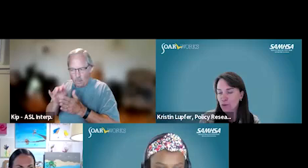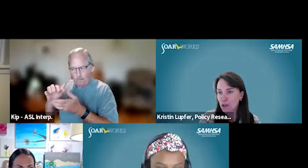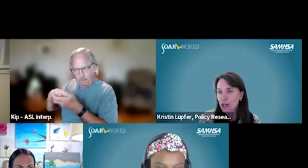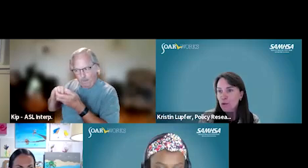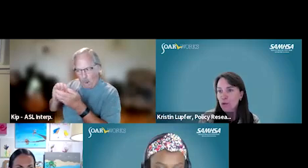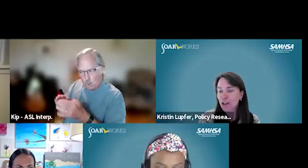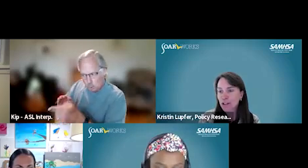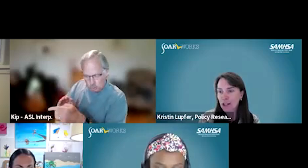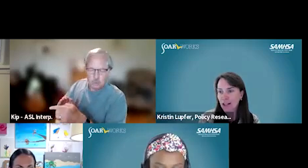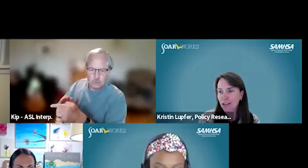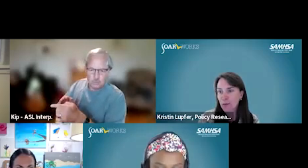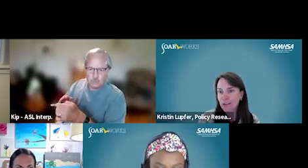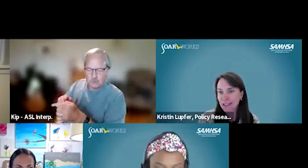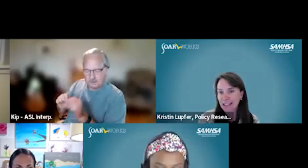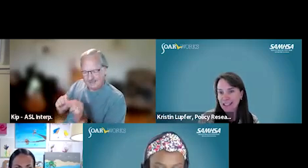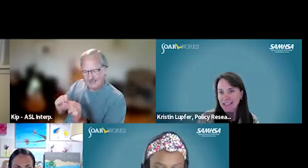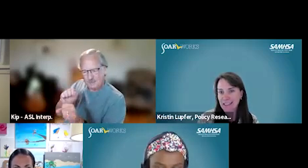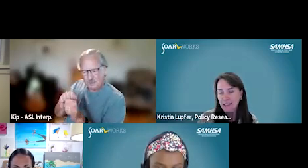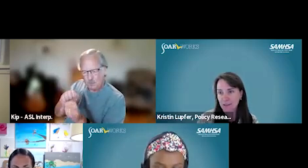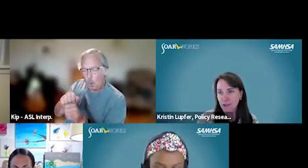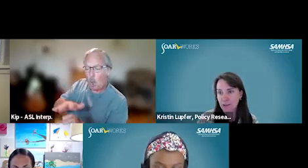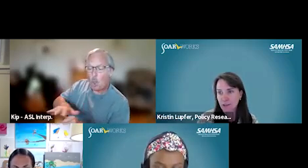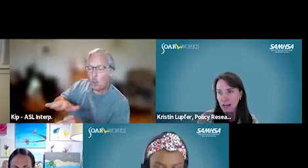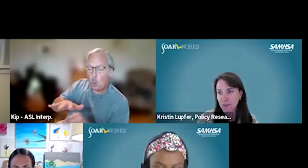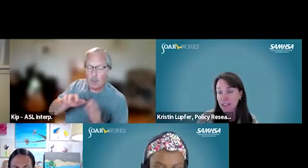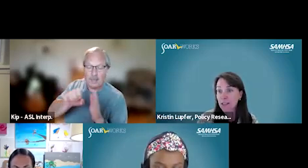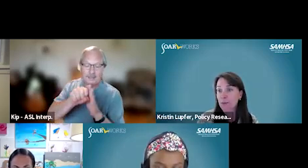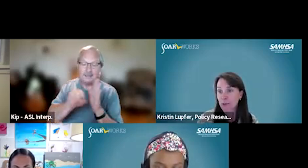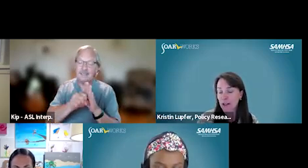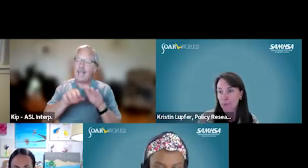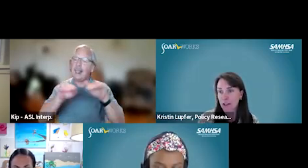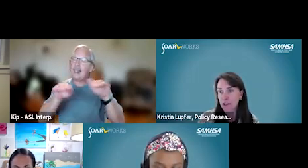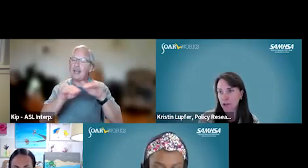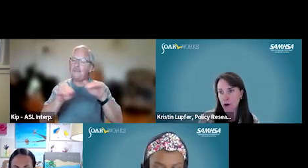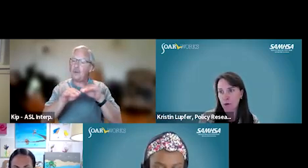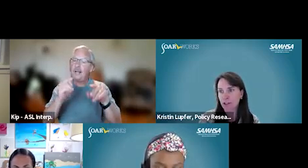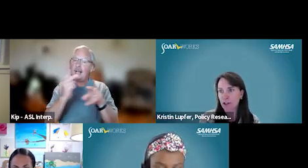to work locally and at state levels to keep those collaborations going.